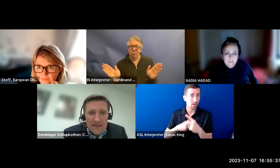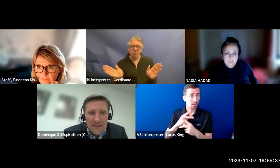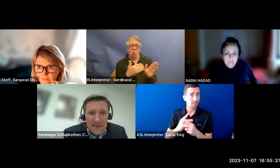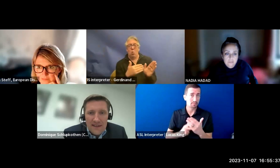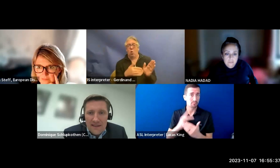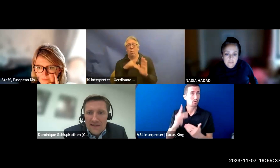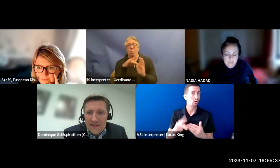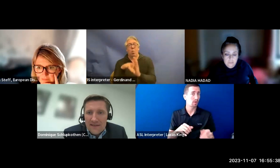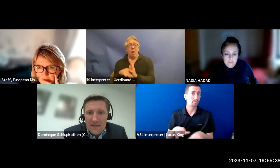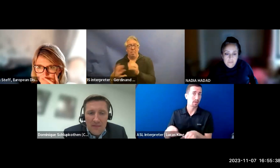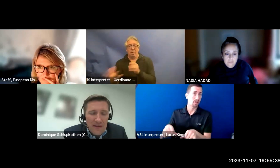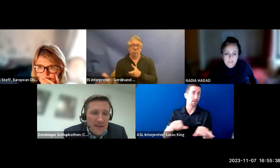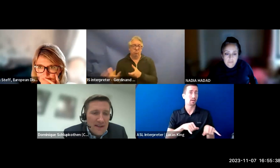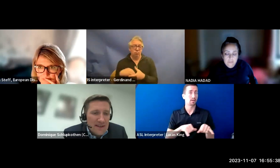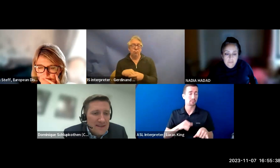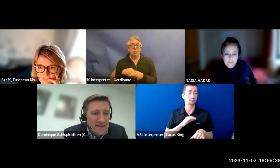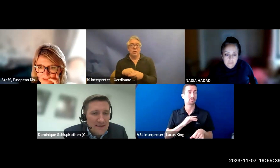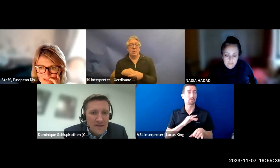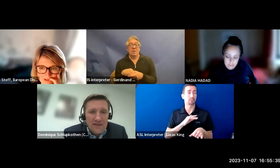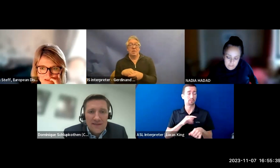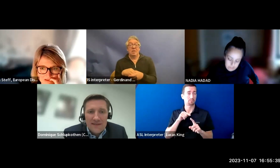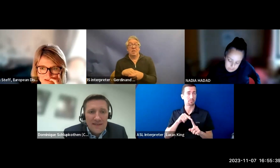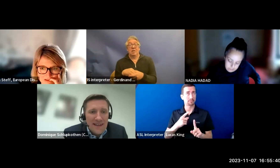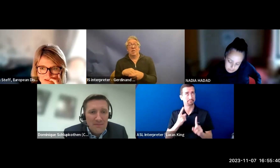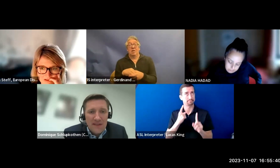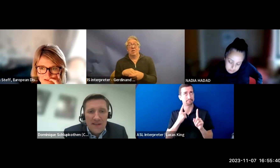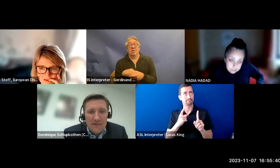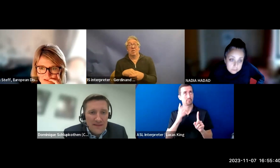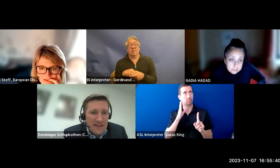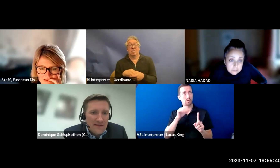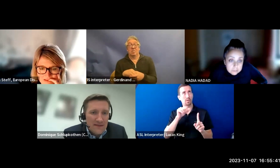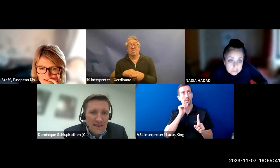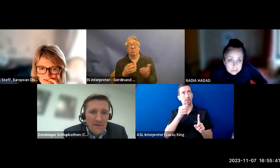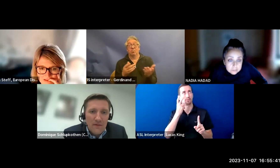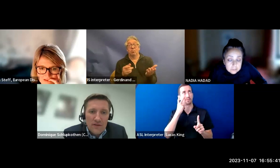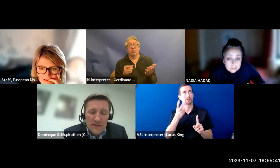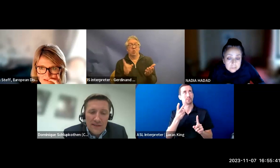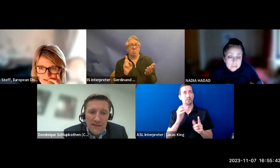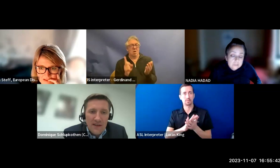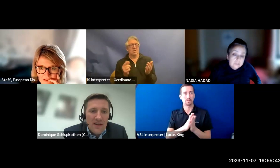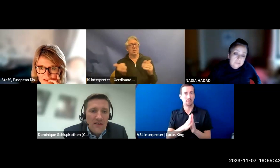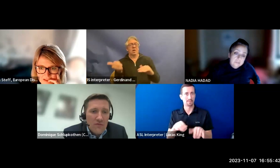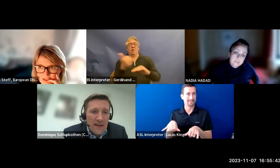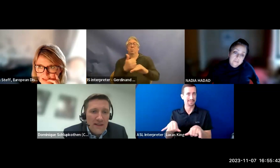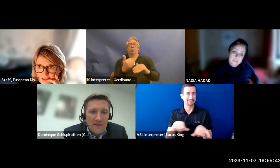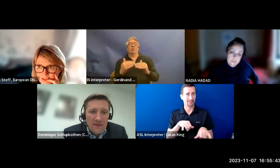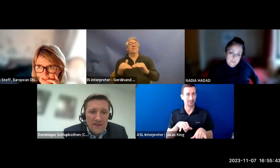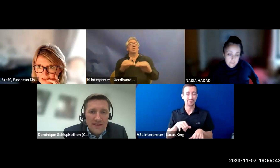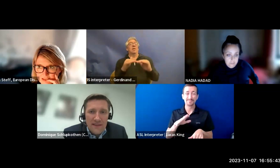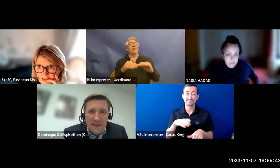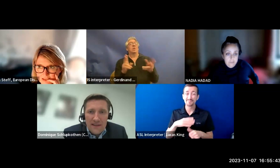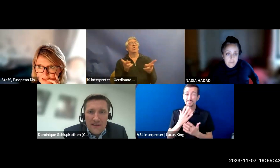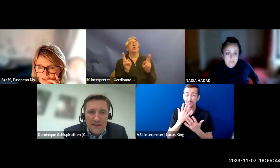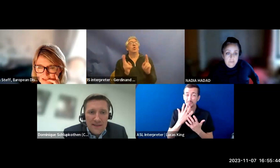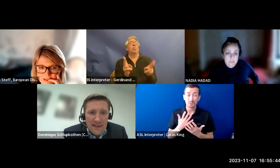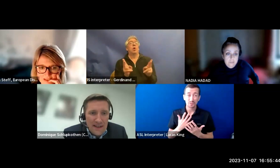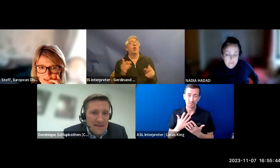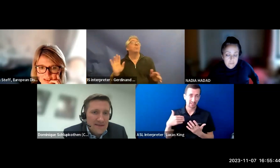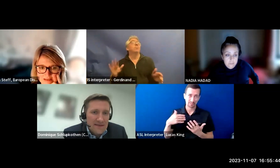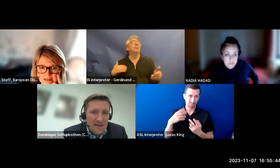is something that just has become a standard. Unfortunately, we have not seen that yet.